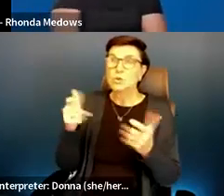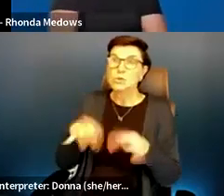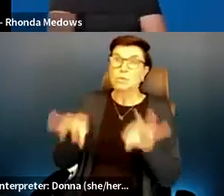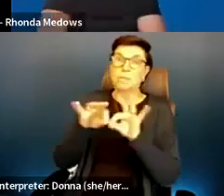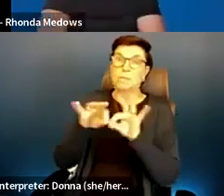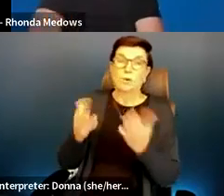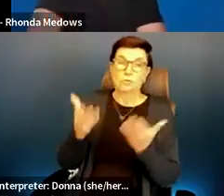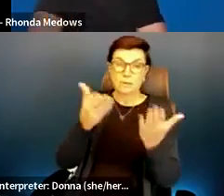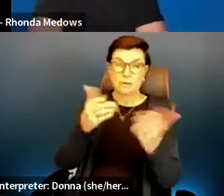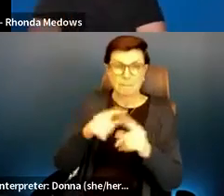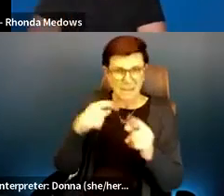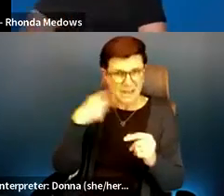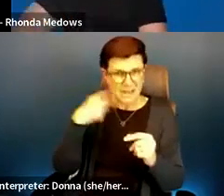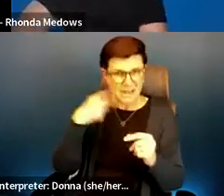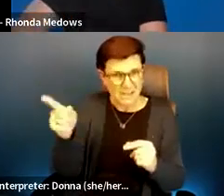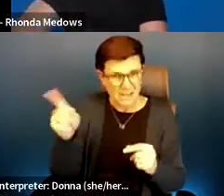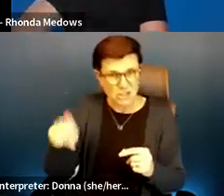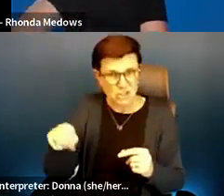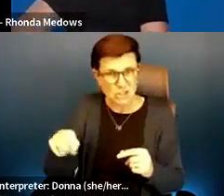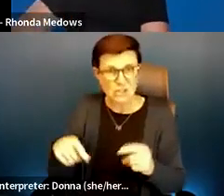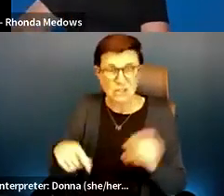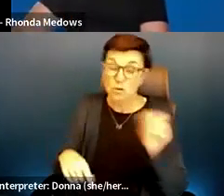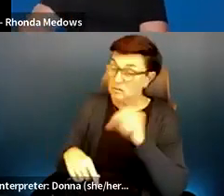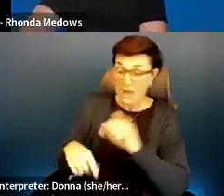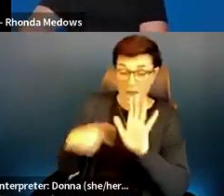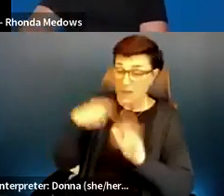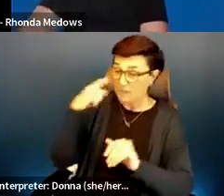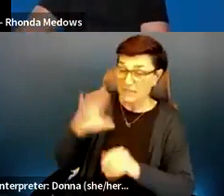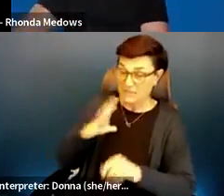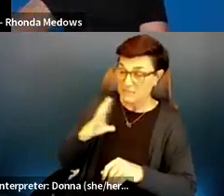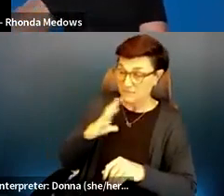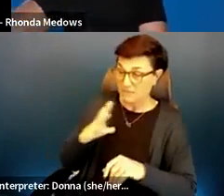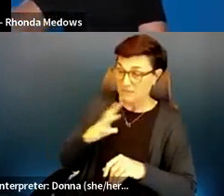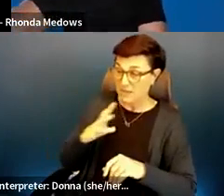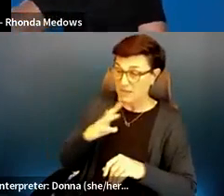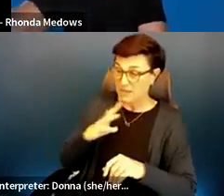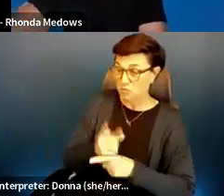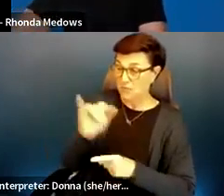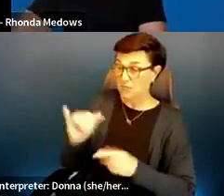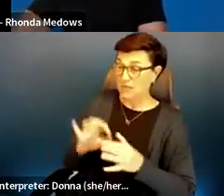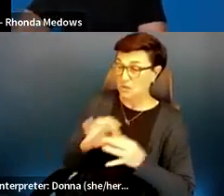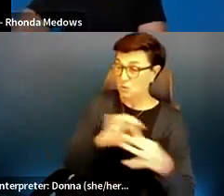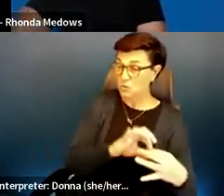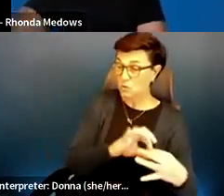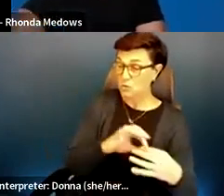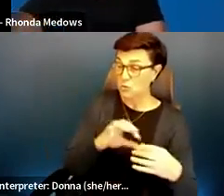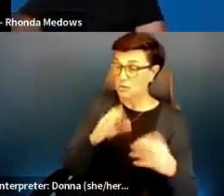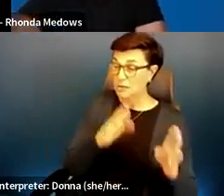I think it would be fine to add something. This relates to the planning issue. You know, you really have to be able to --